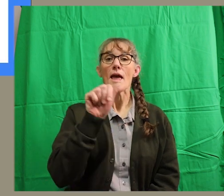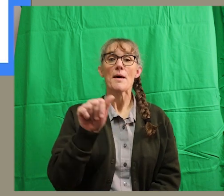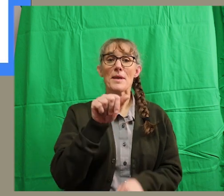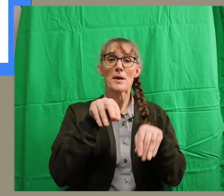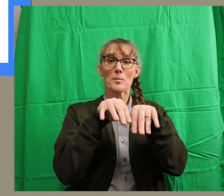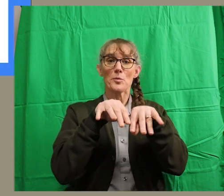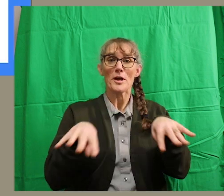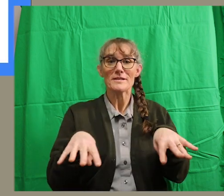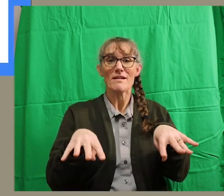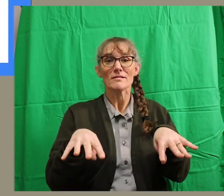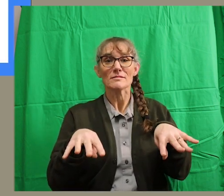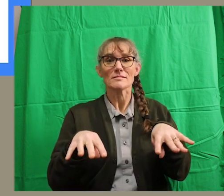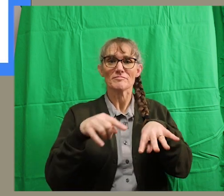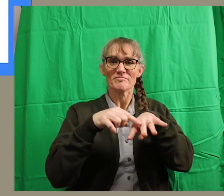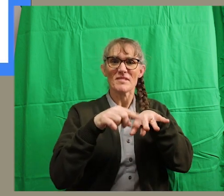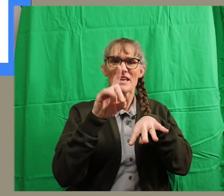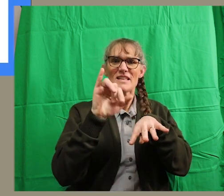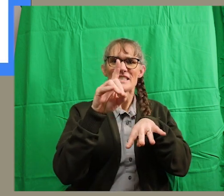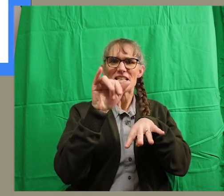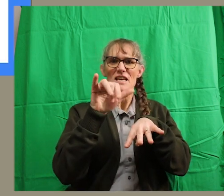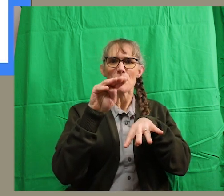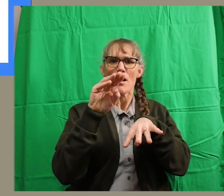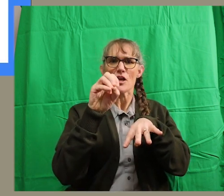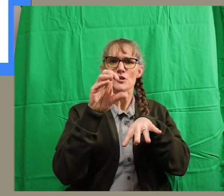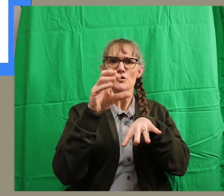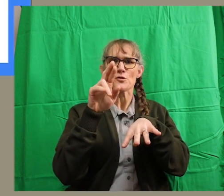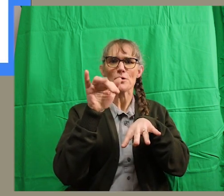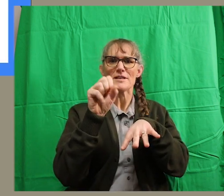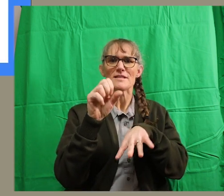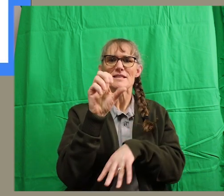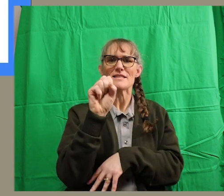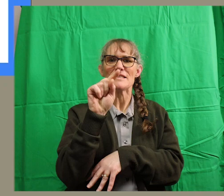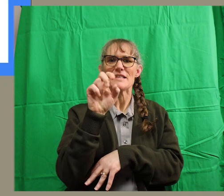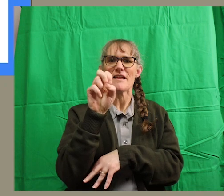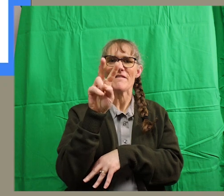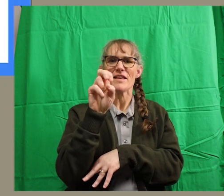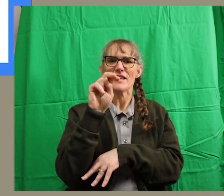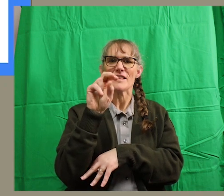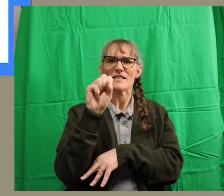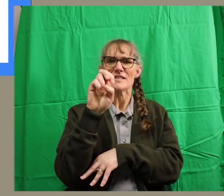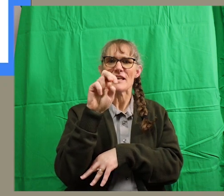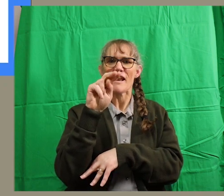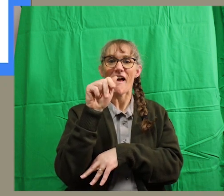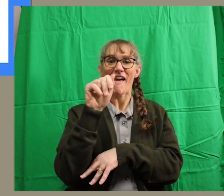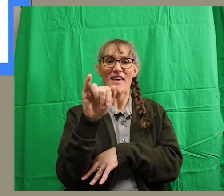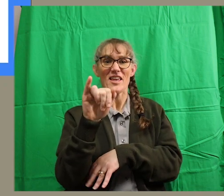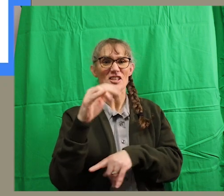This ammonite is Didymoceras stevensoni. And it's the best ammonite in my expert opinion, just because... look at it.